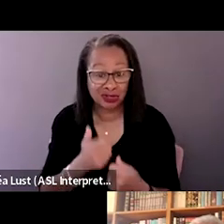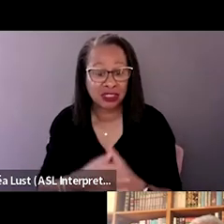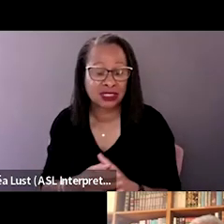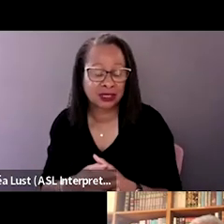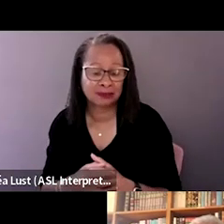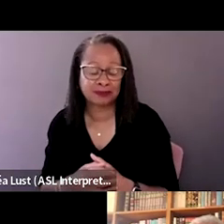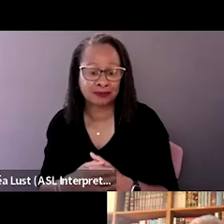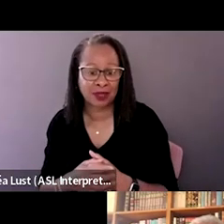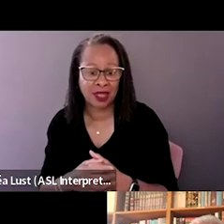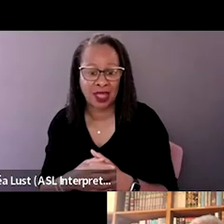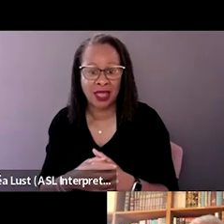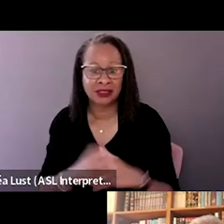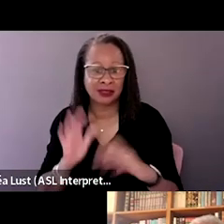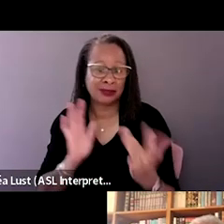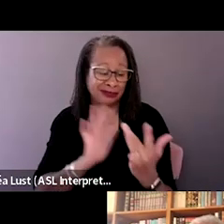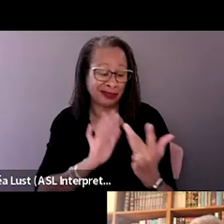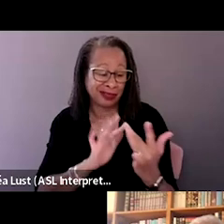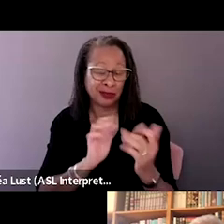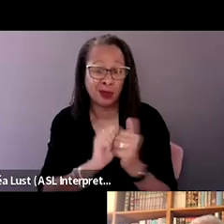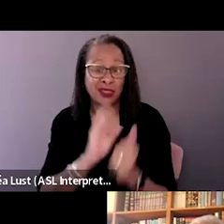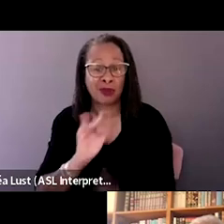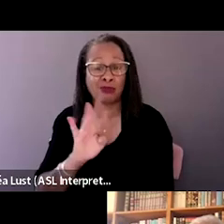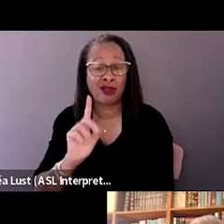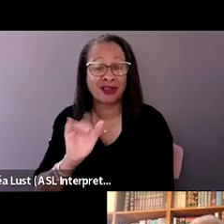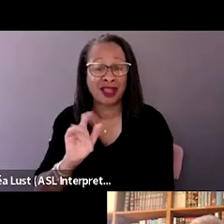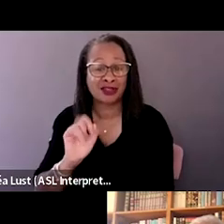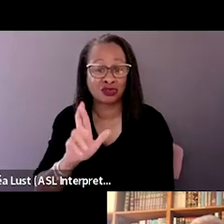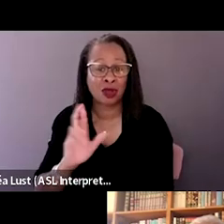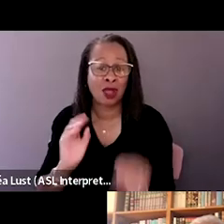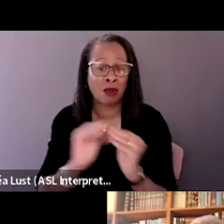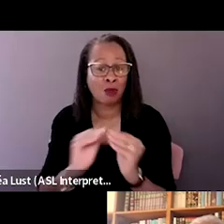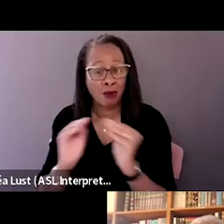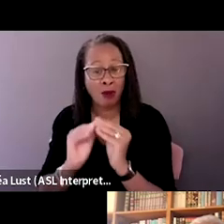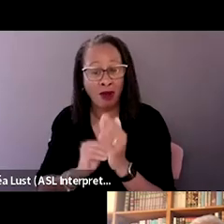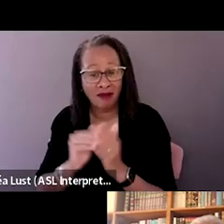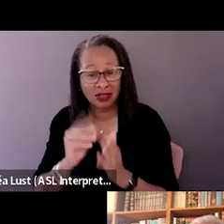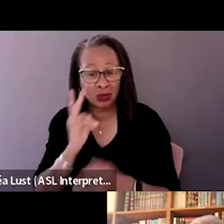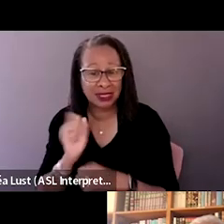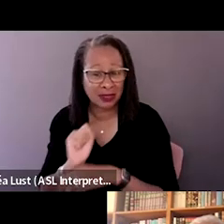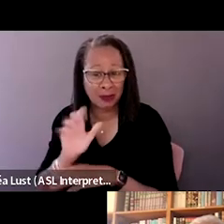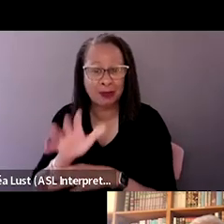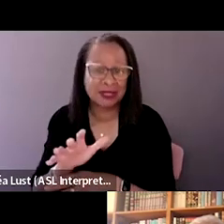to be in touch with a broadcaster more and more in the pitching session, you have two proposals.